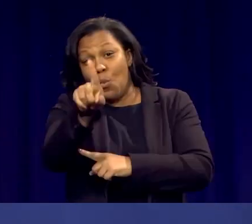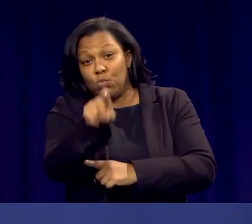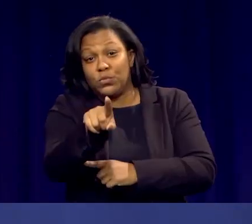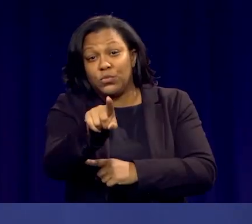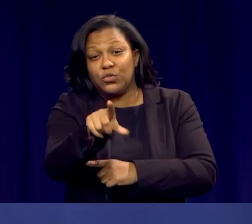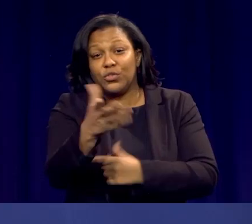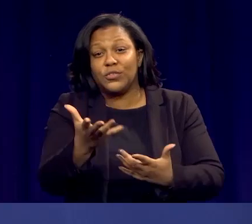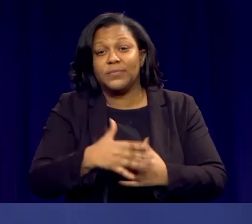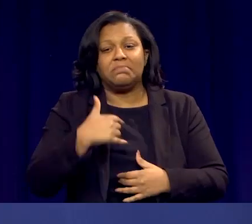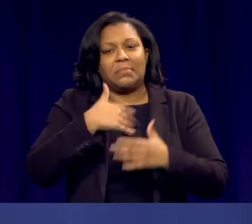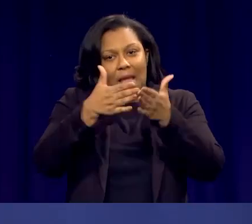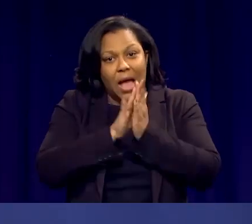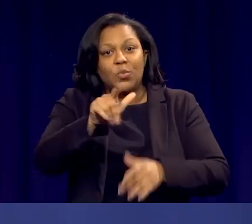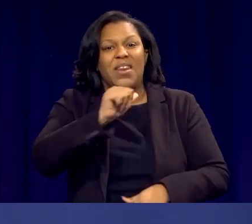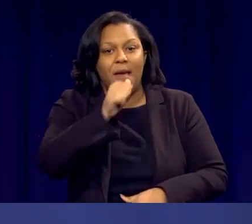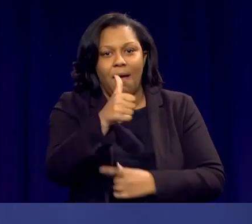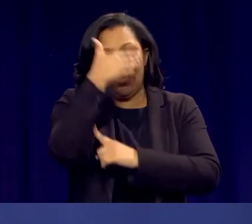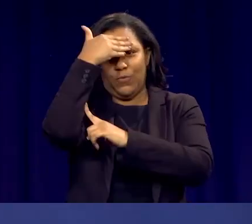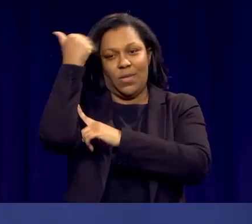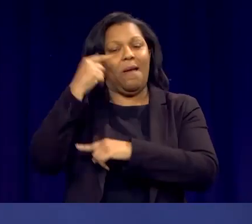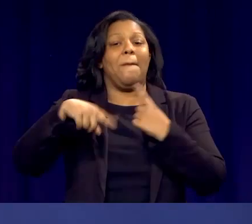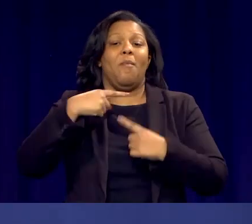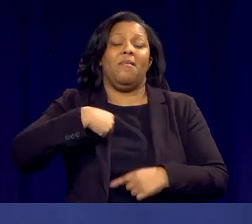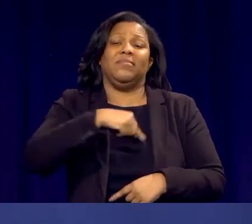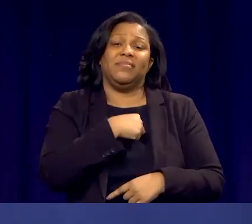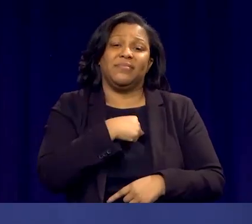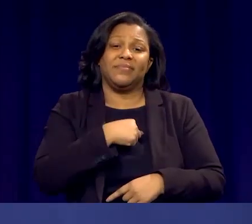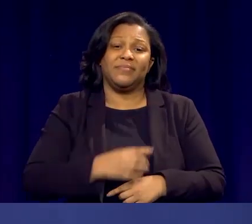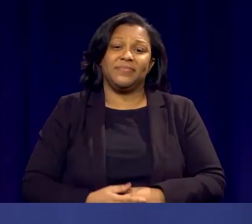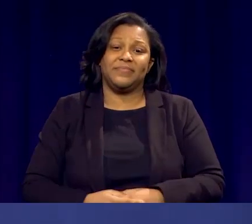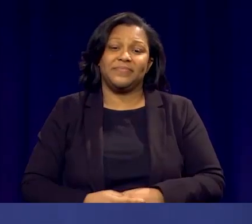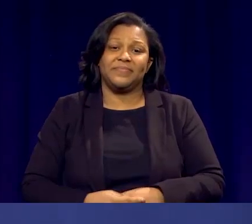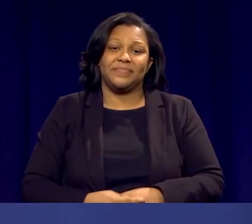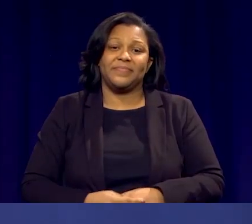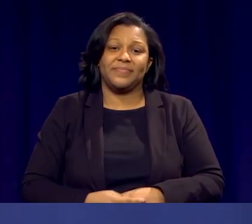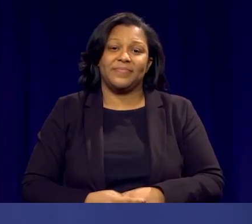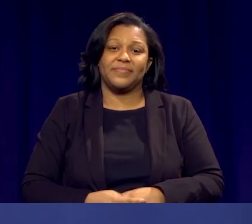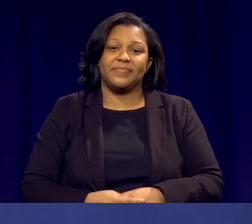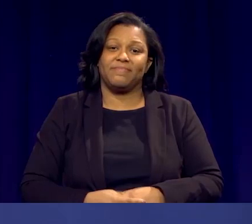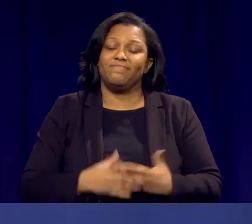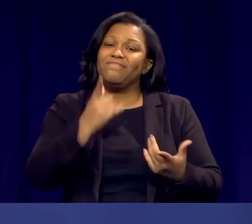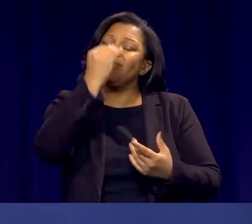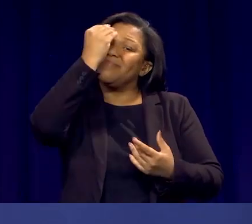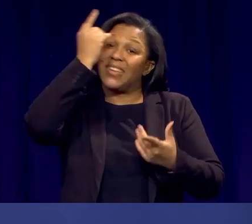So my biggest, you know, question or asking would be that people don't forget about us